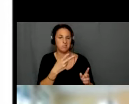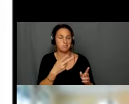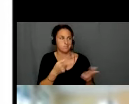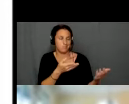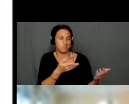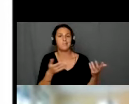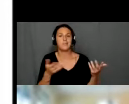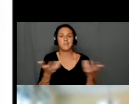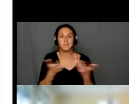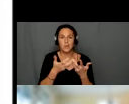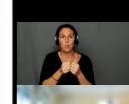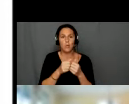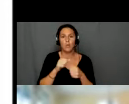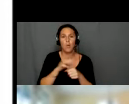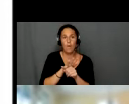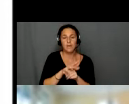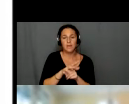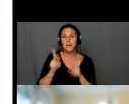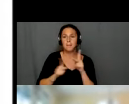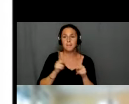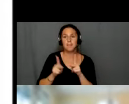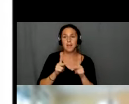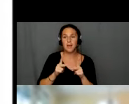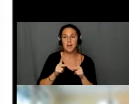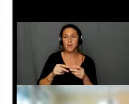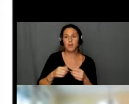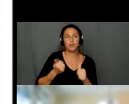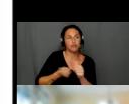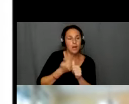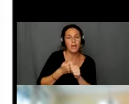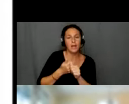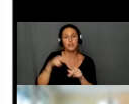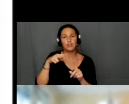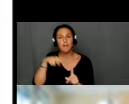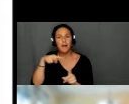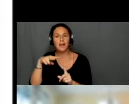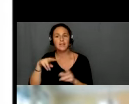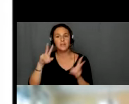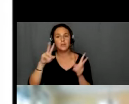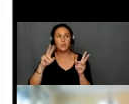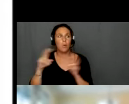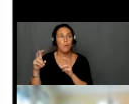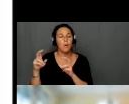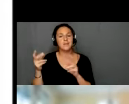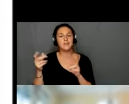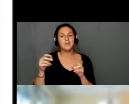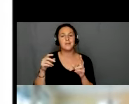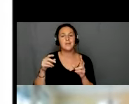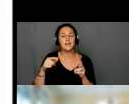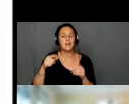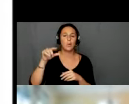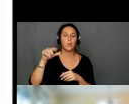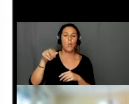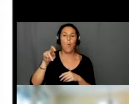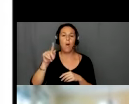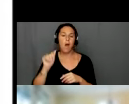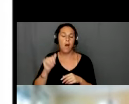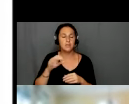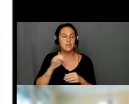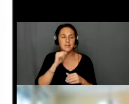If people were so beholden, to this tracking and surveillance and these quotas that there wasn't time often to follow social distancing rules,